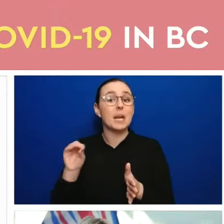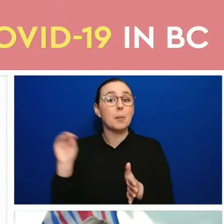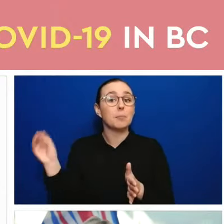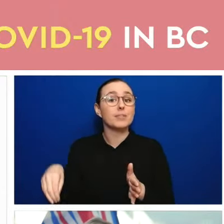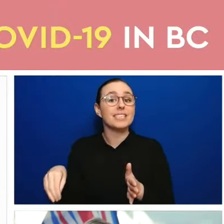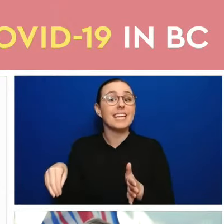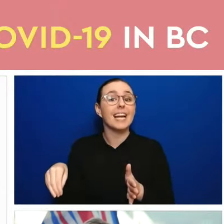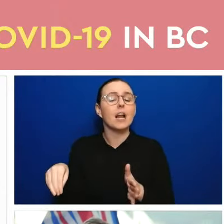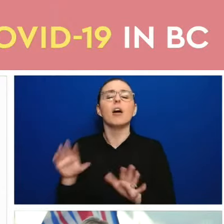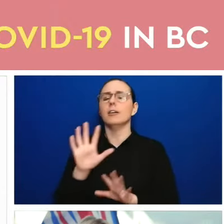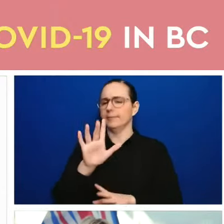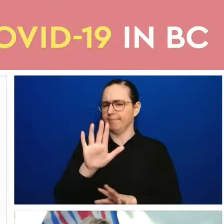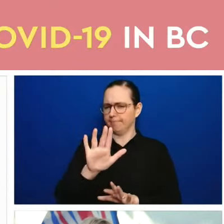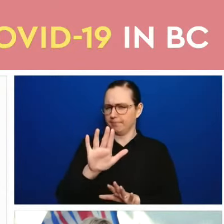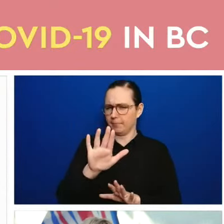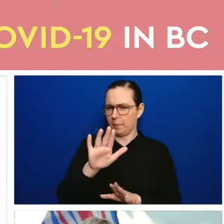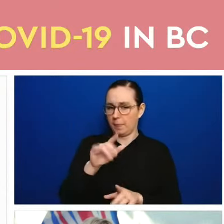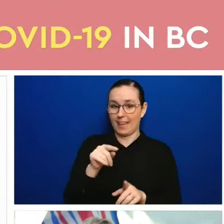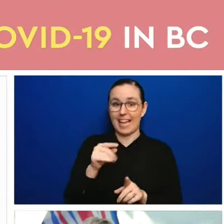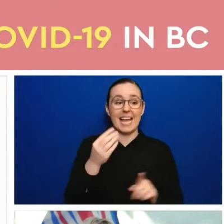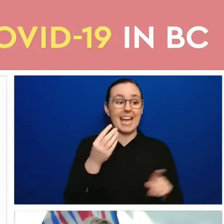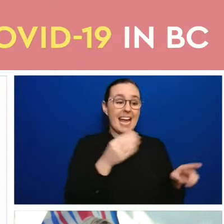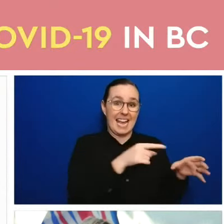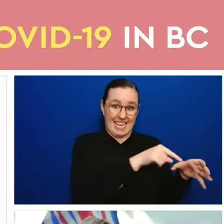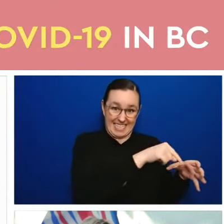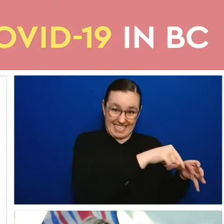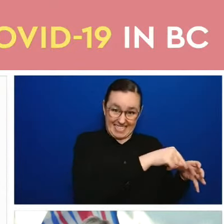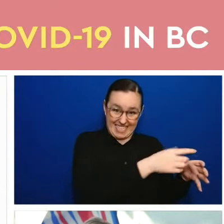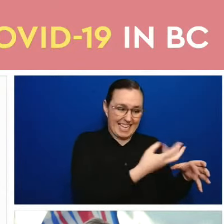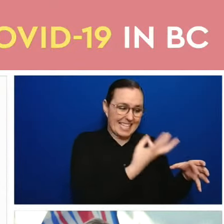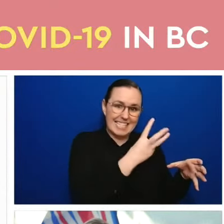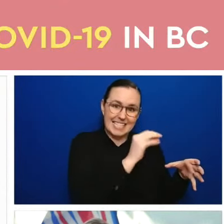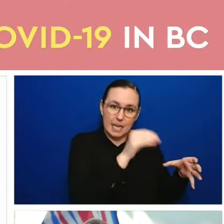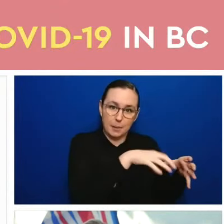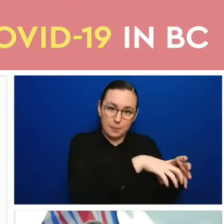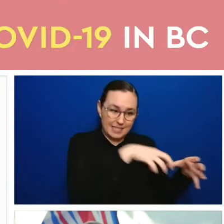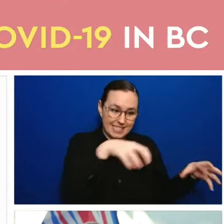because of COVID.